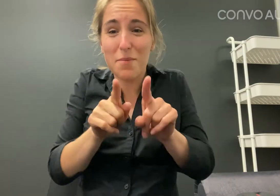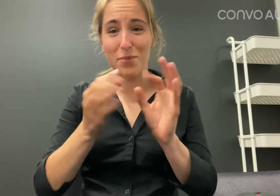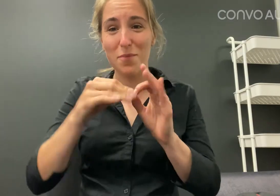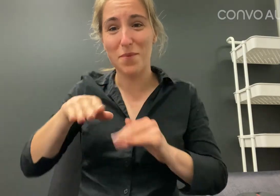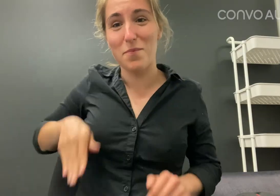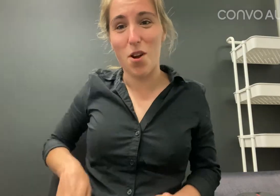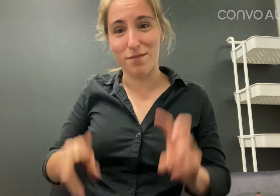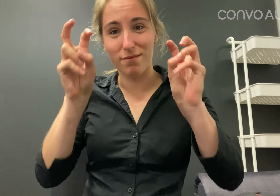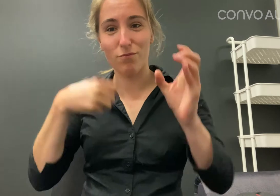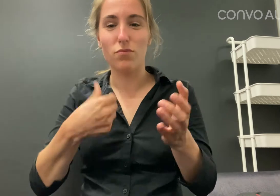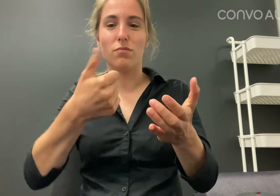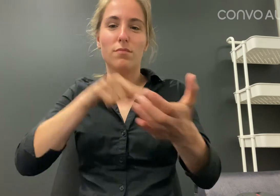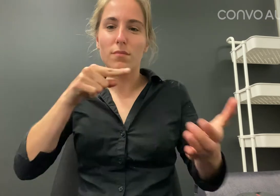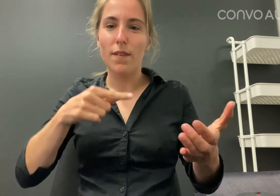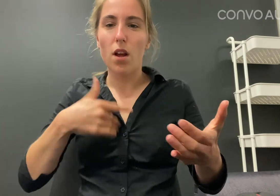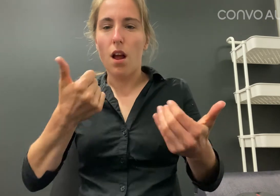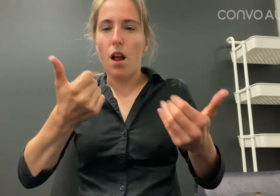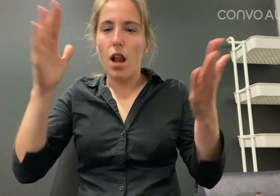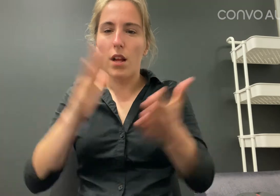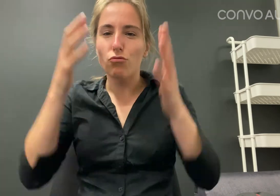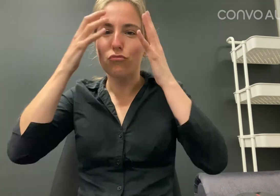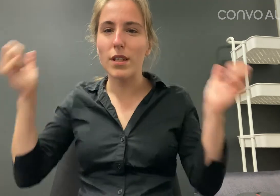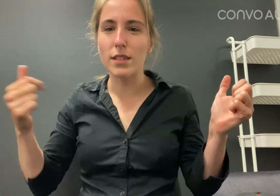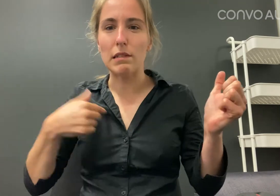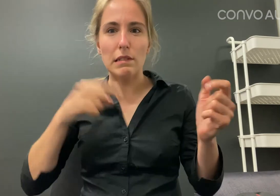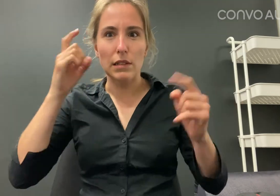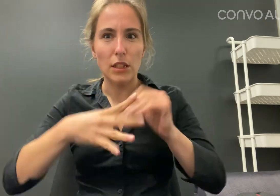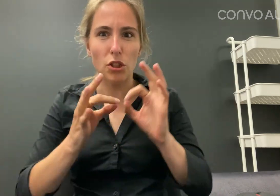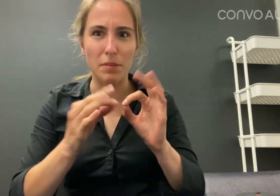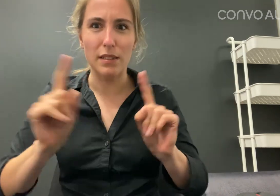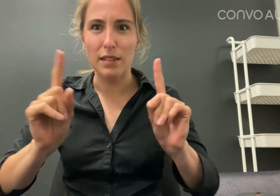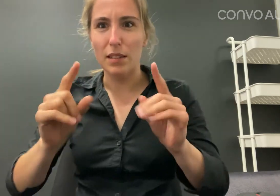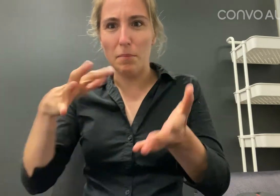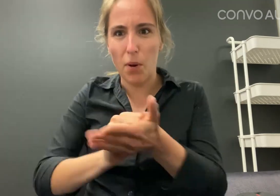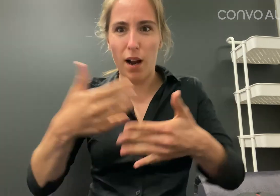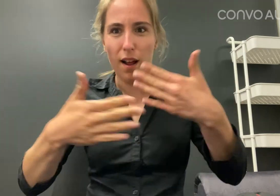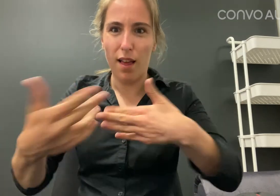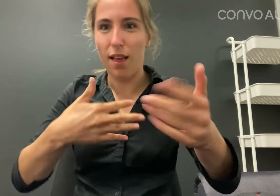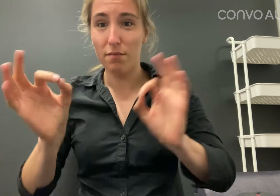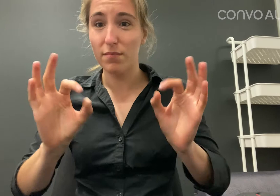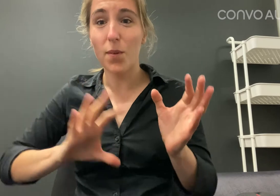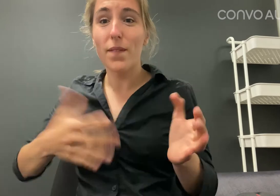it is just like having an “interpreter in my pocket.” I feel less stressed worrying about having an interpreter booked in advance, sorting out my bookings.